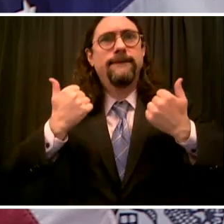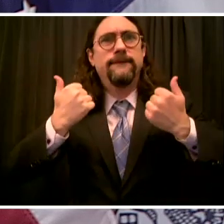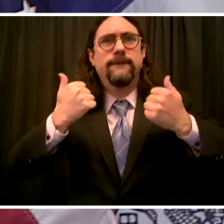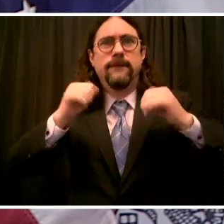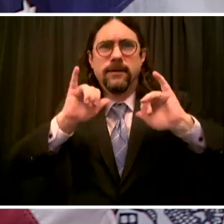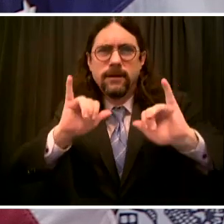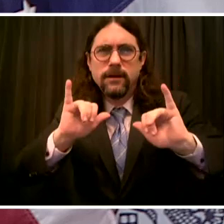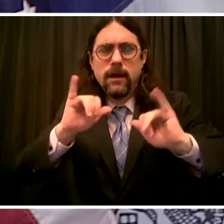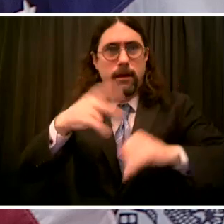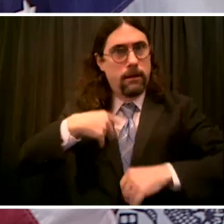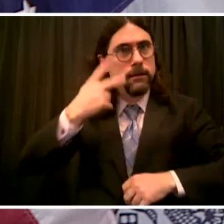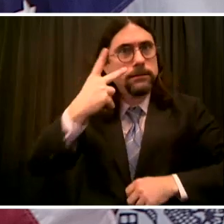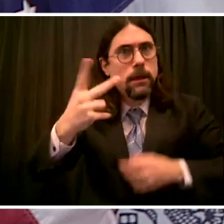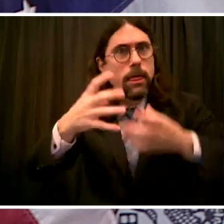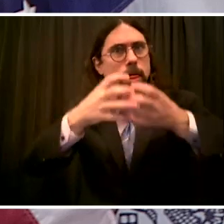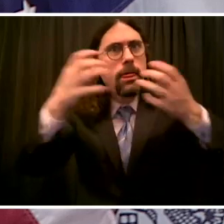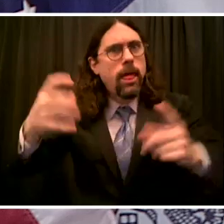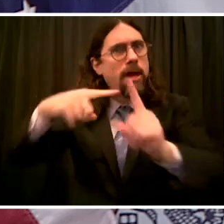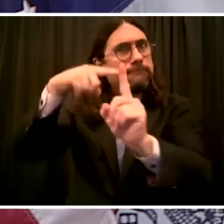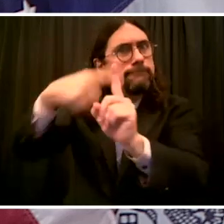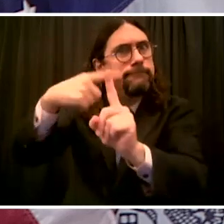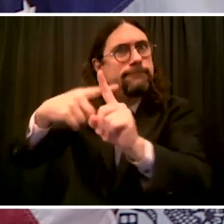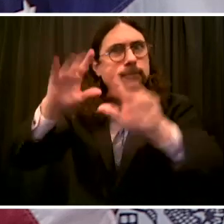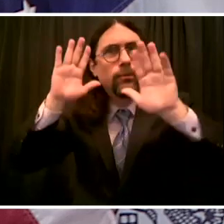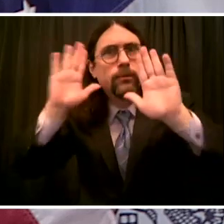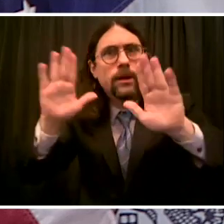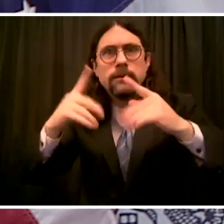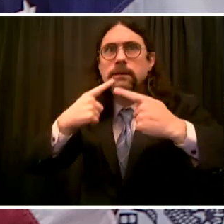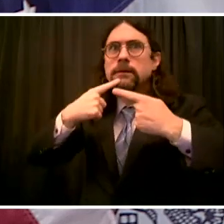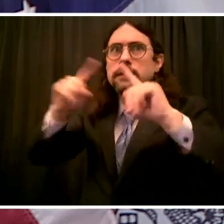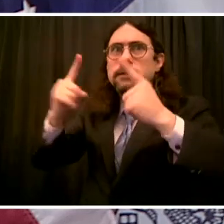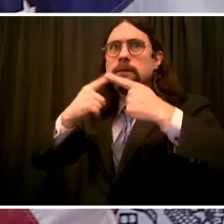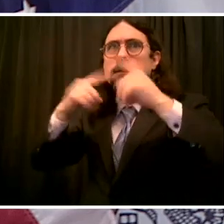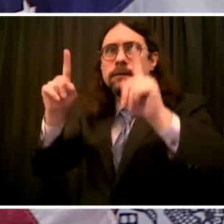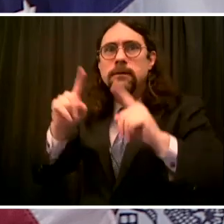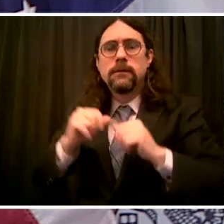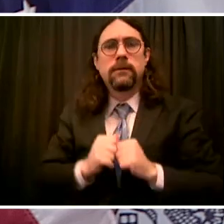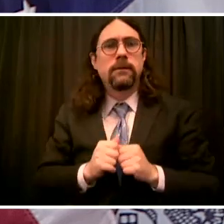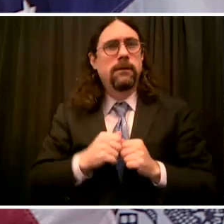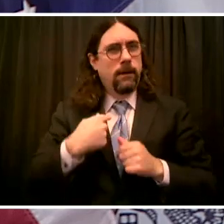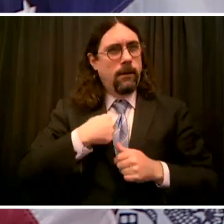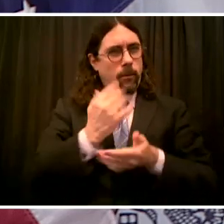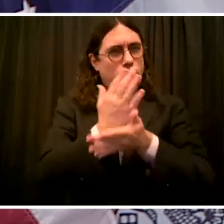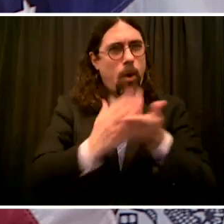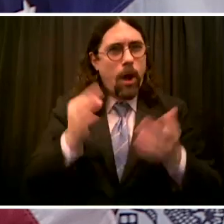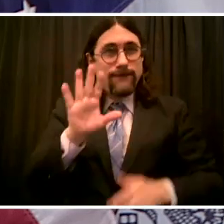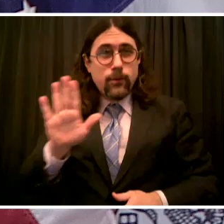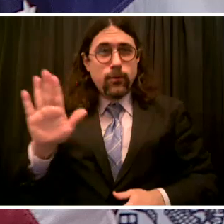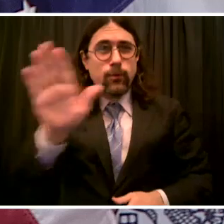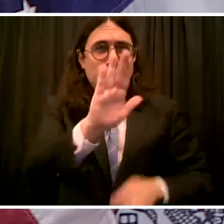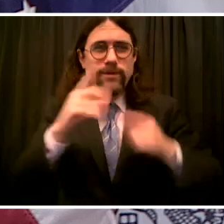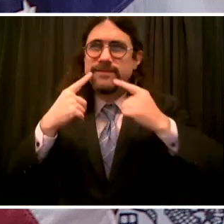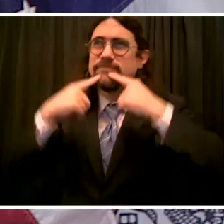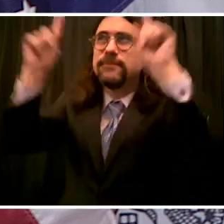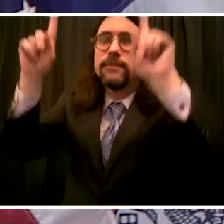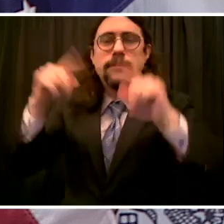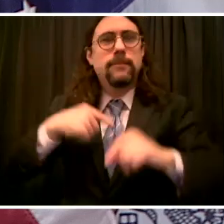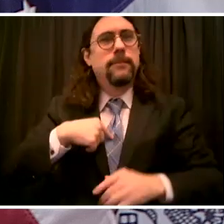LIVES AND SEE WHAT'S SO GOOD ABOUT THIS CITY. AND AS NEW YORKERS, WE